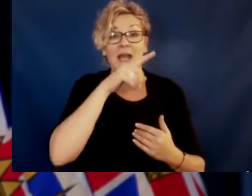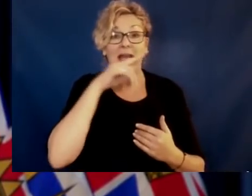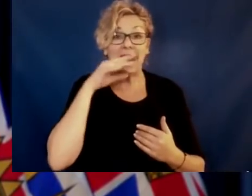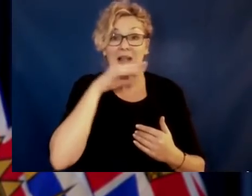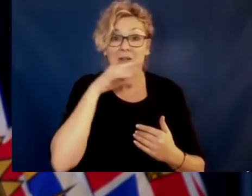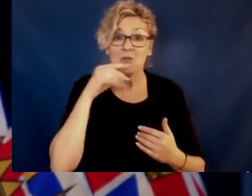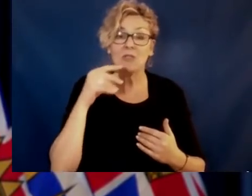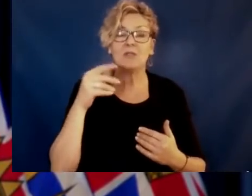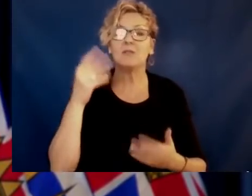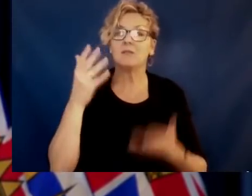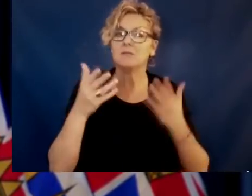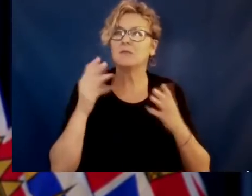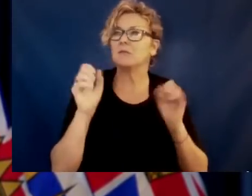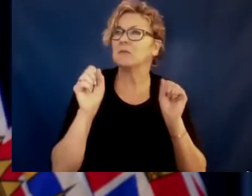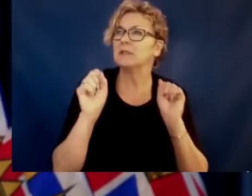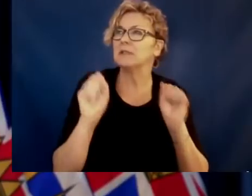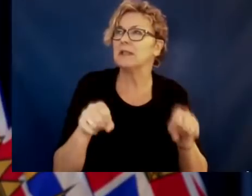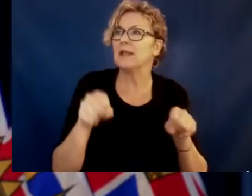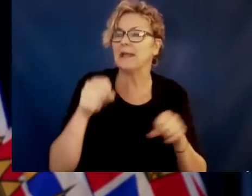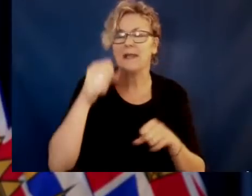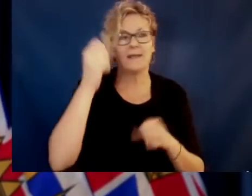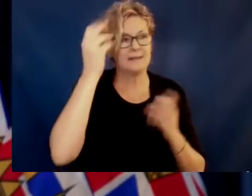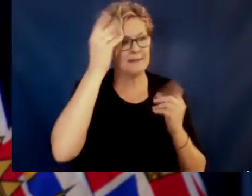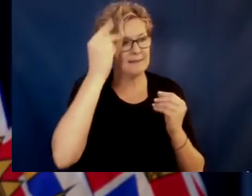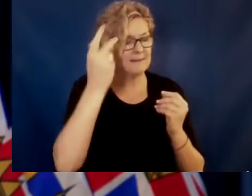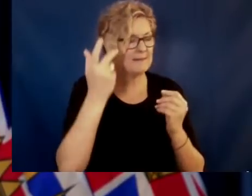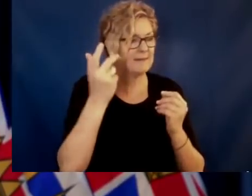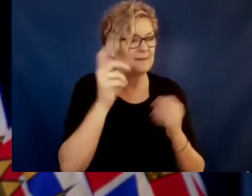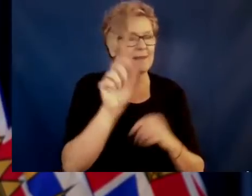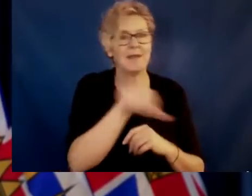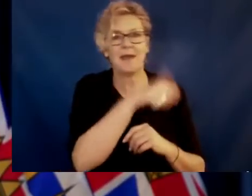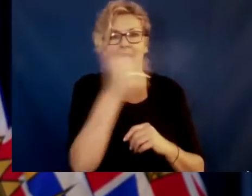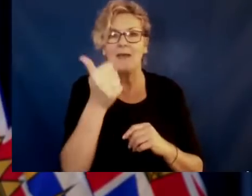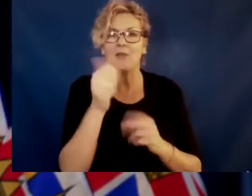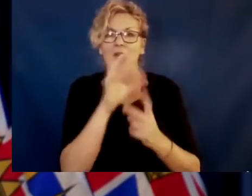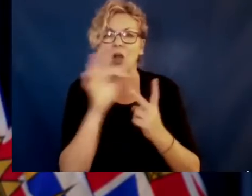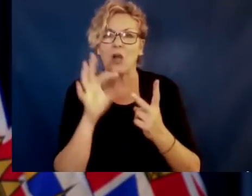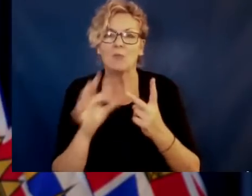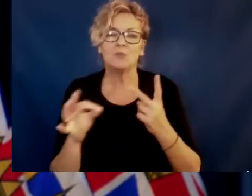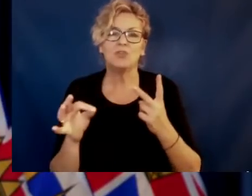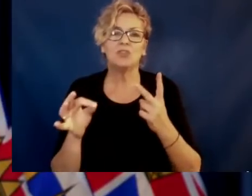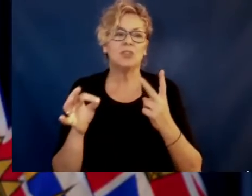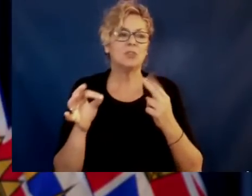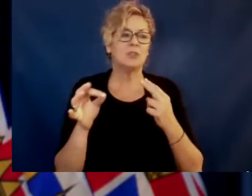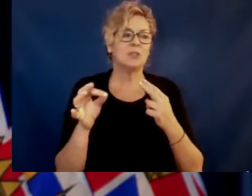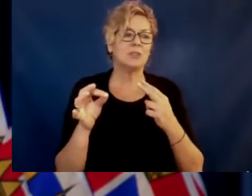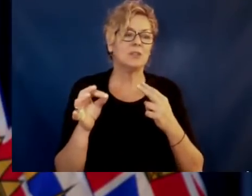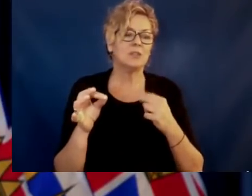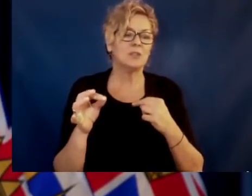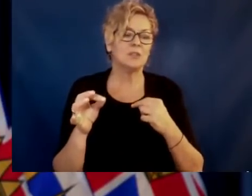safely. I think it's important for us to remember that ceremonies are things that children remember